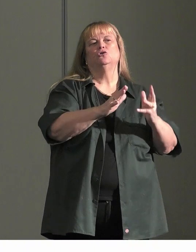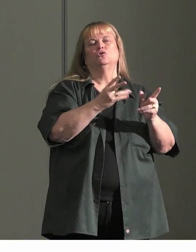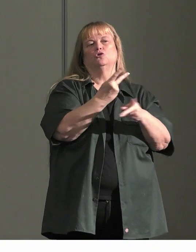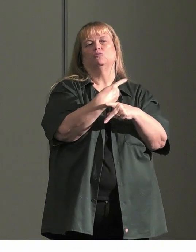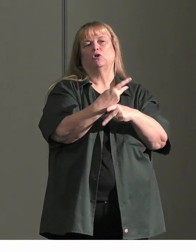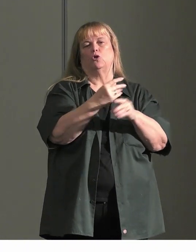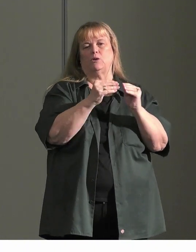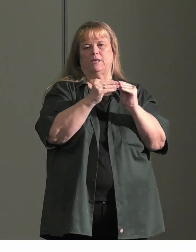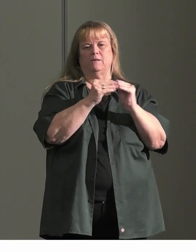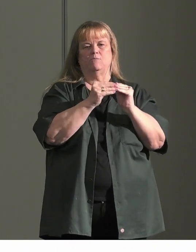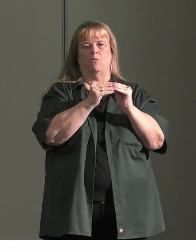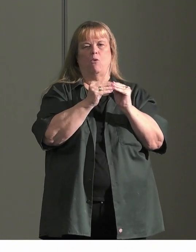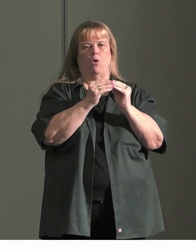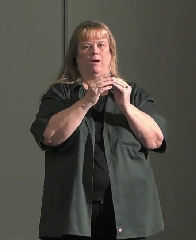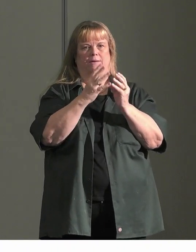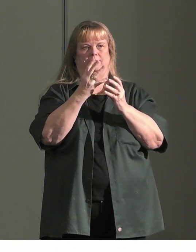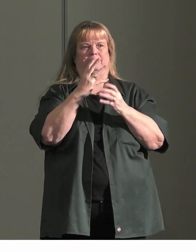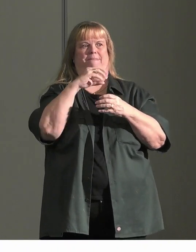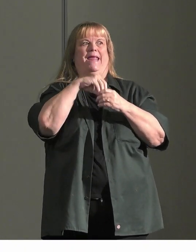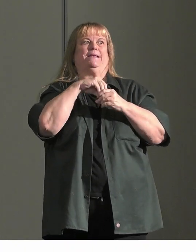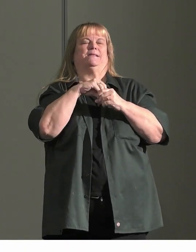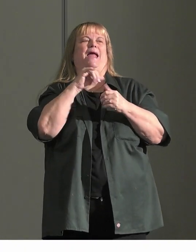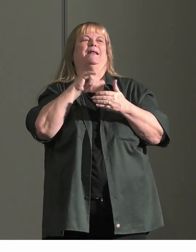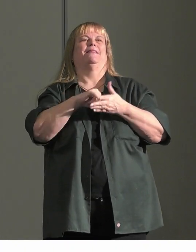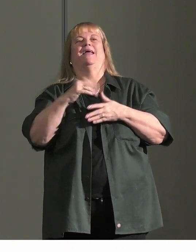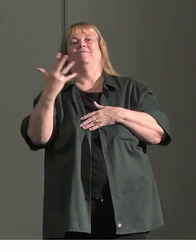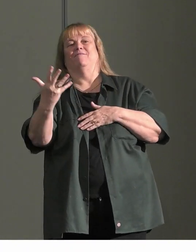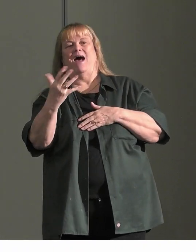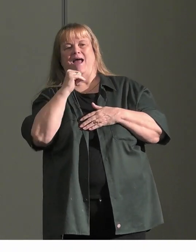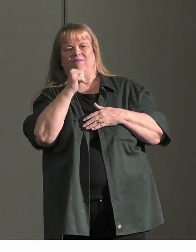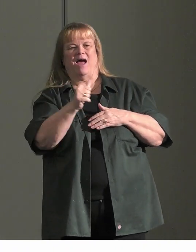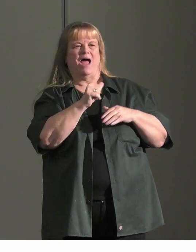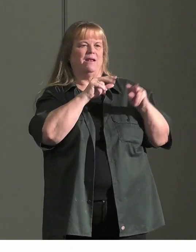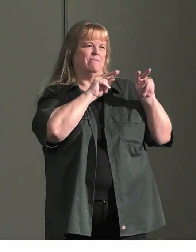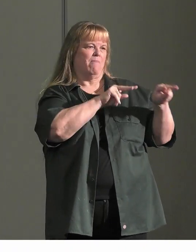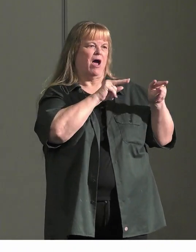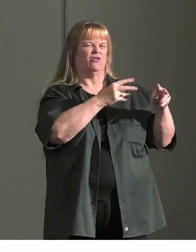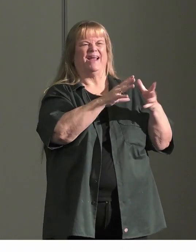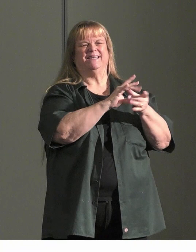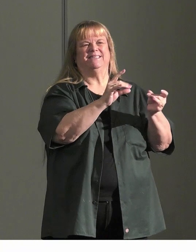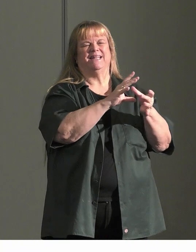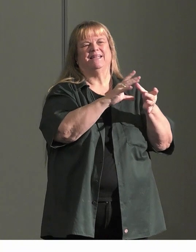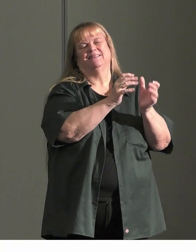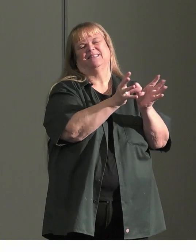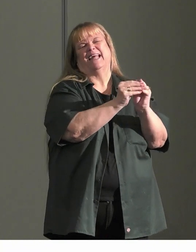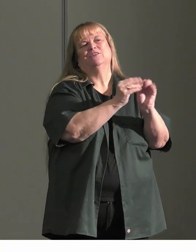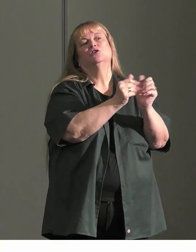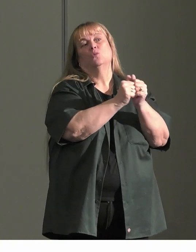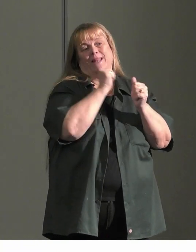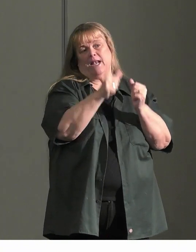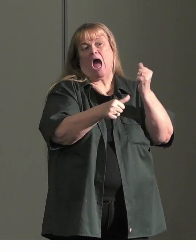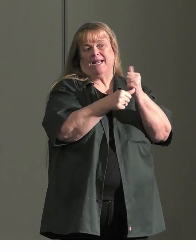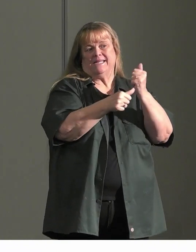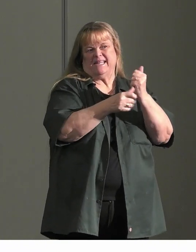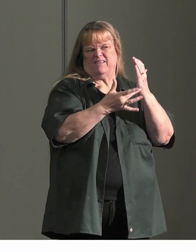more insights than 5 unmoderated sessions with non-assistive technology user general